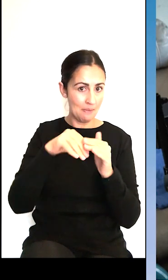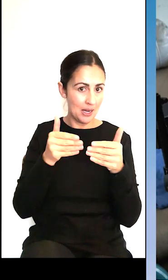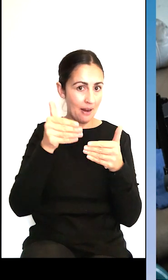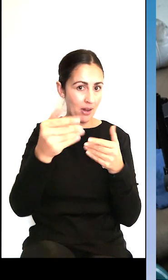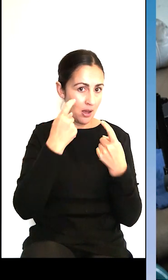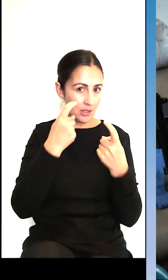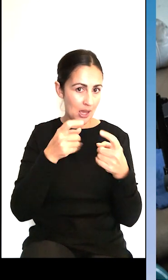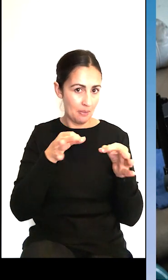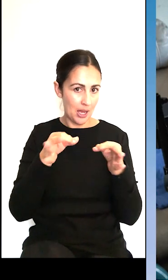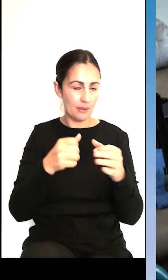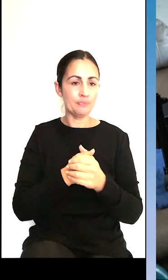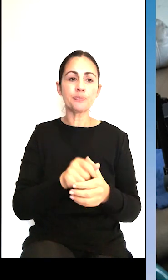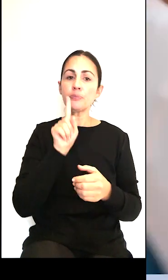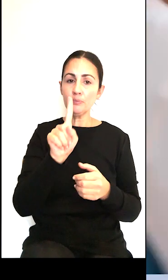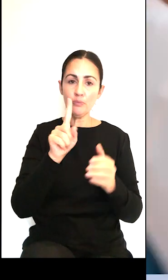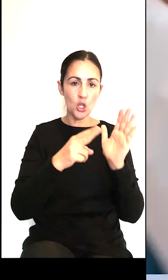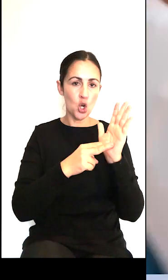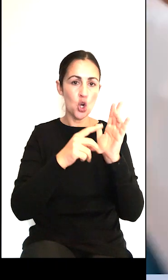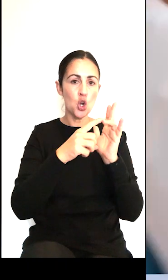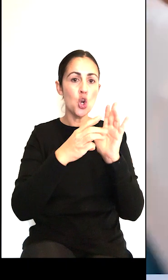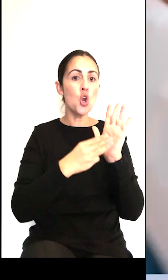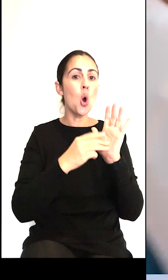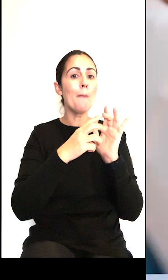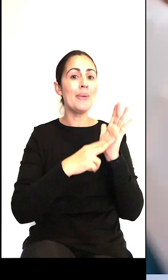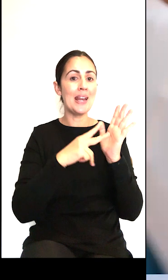A nominated representative in this instance is the record owner